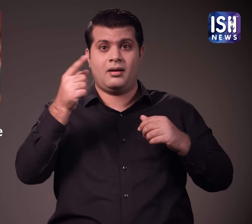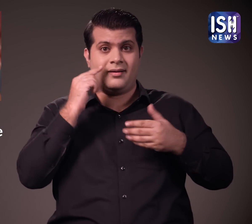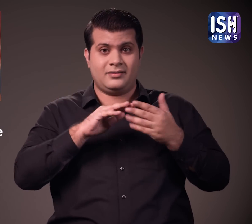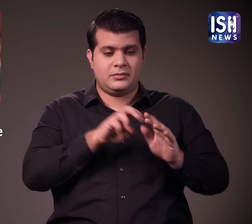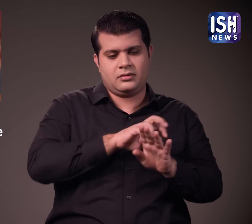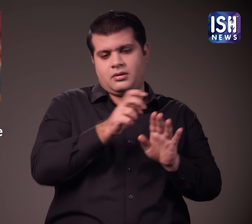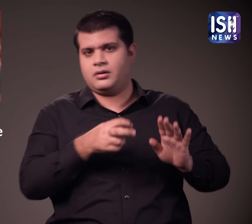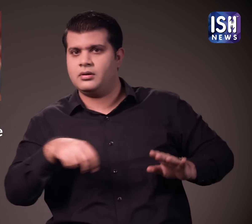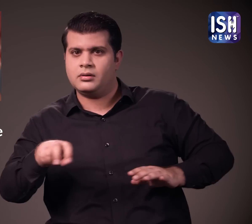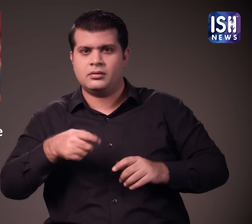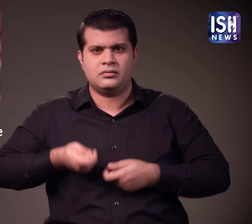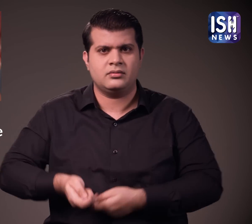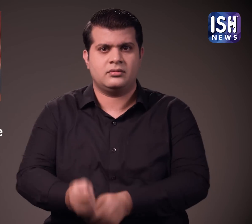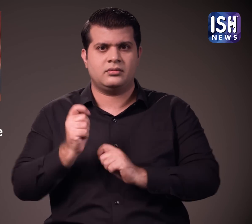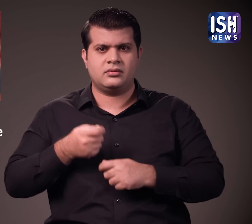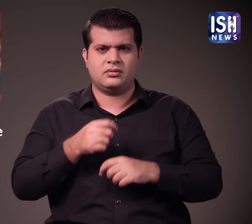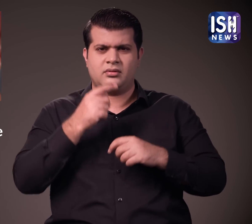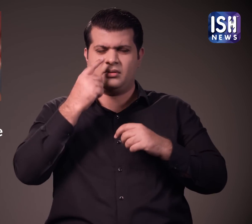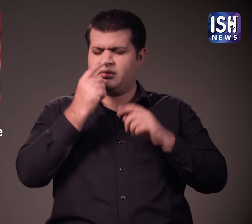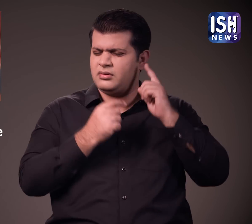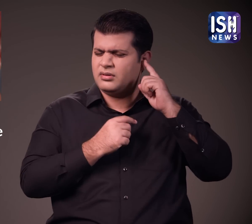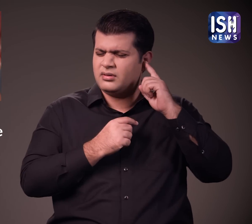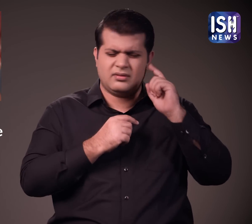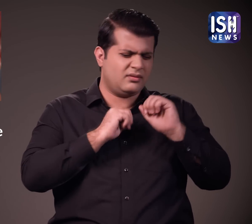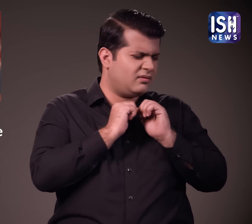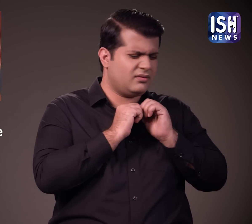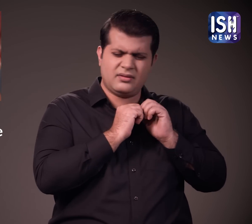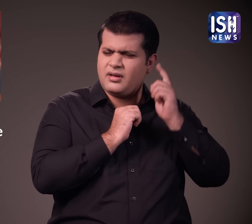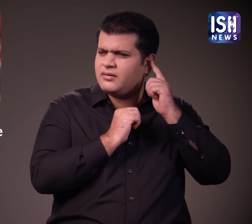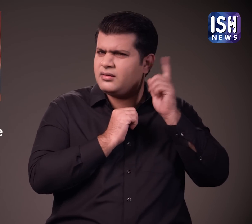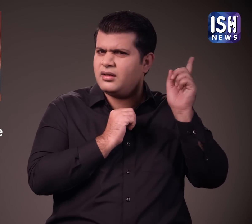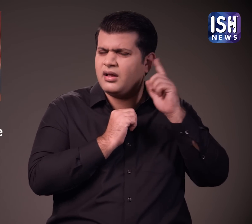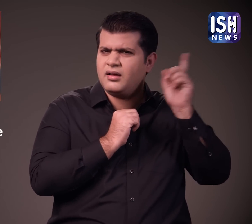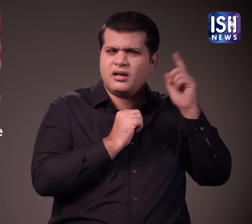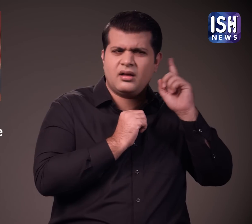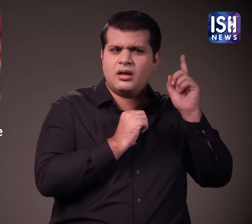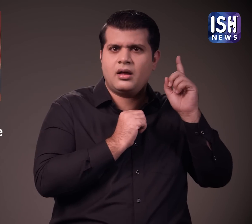He got down the car and Sook could hear him digging in the ground.